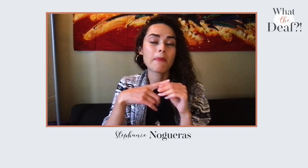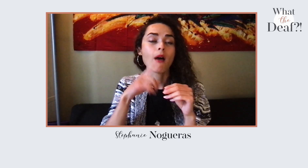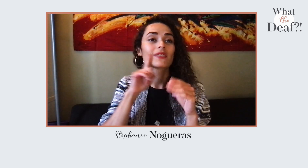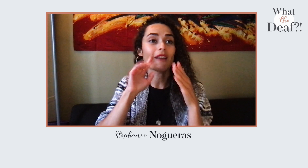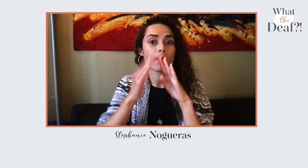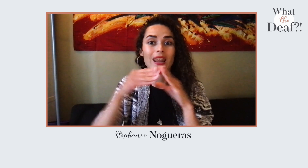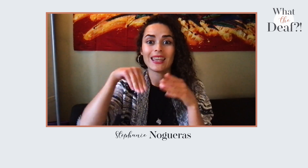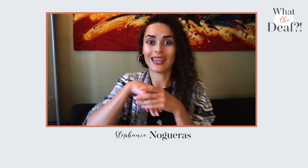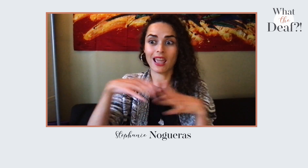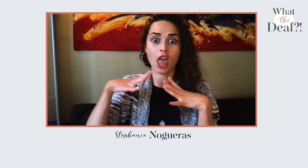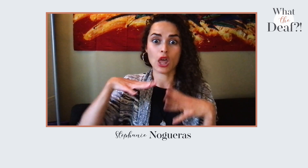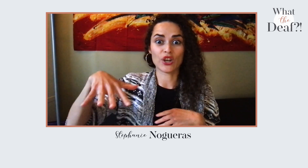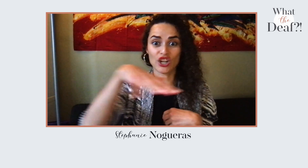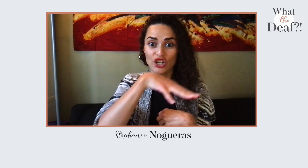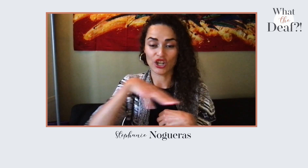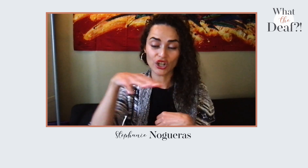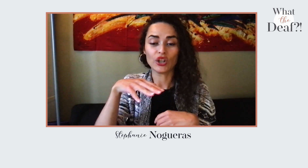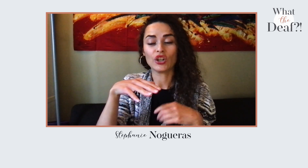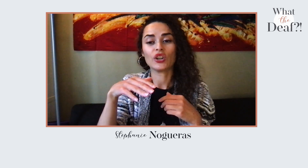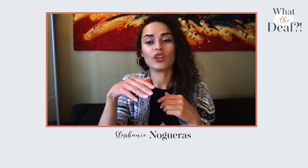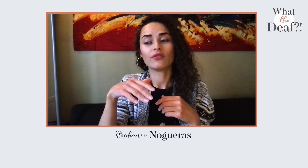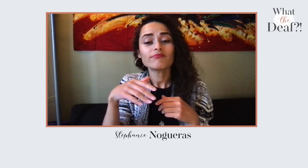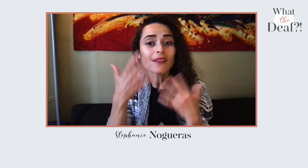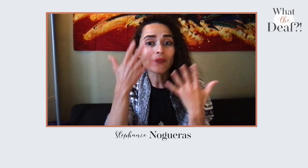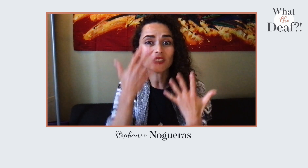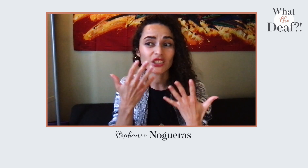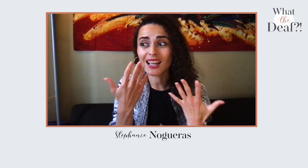the Deaf community within Hollywood, I'm going to tell you, unfortunately,